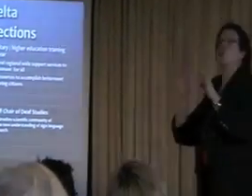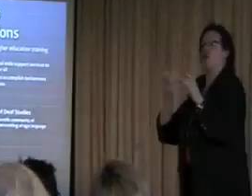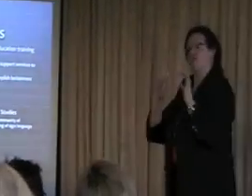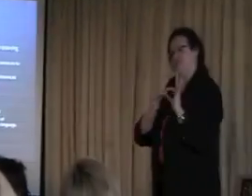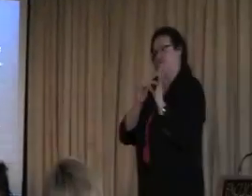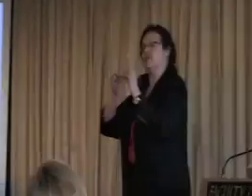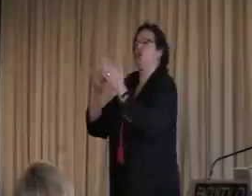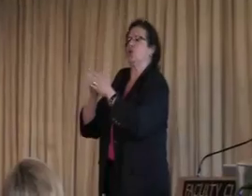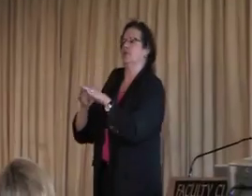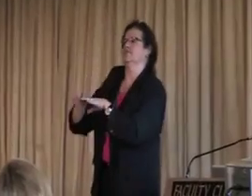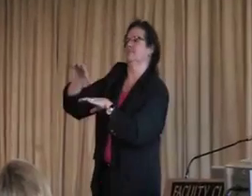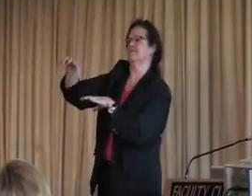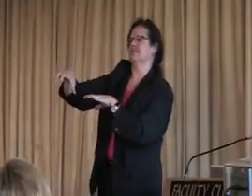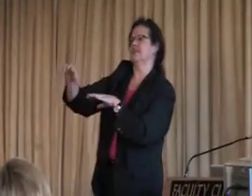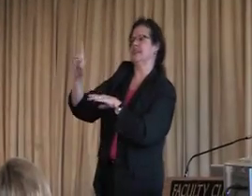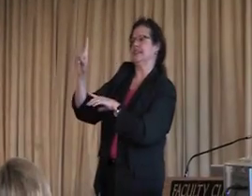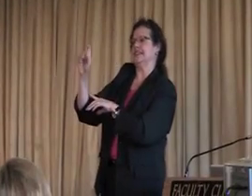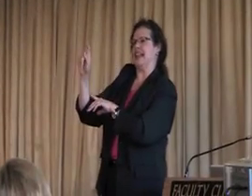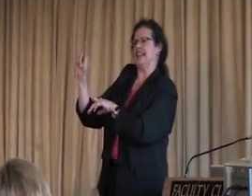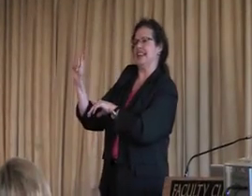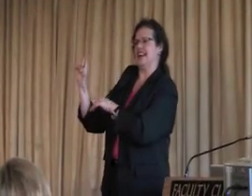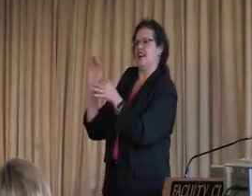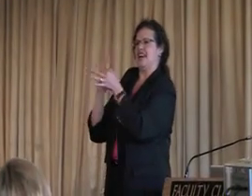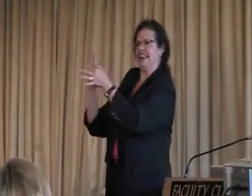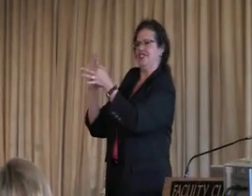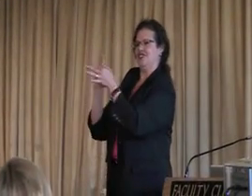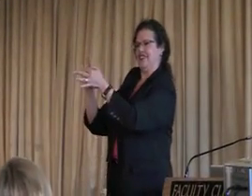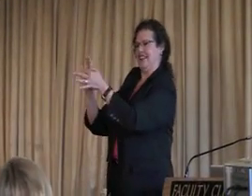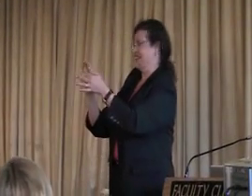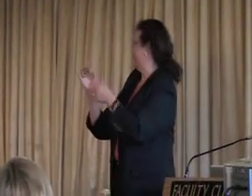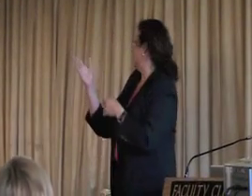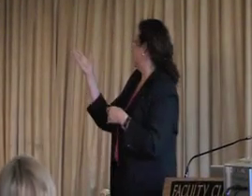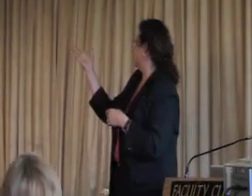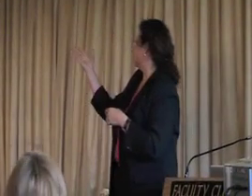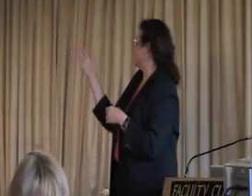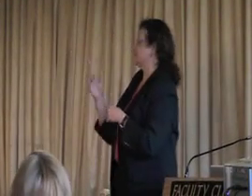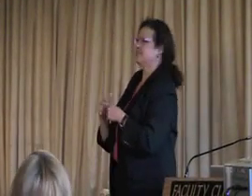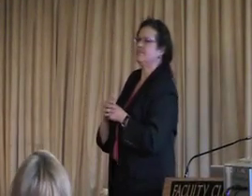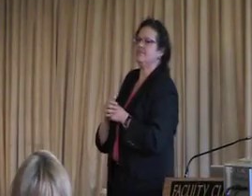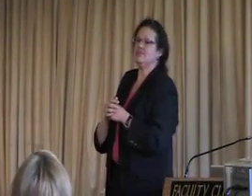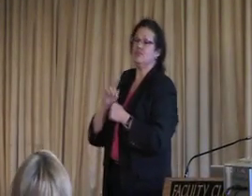we also talked about how to establish the chair of Deaf Studies and how they were going